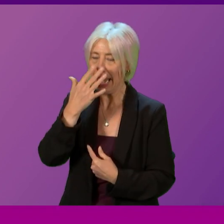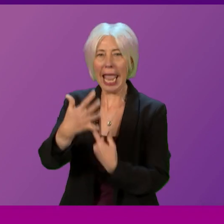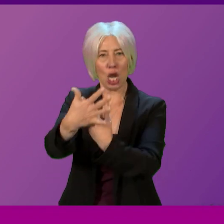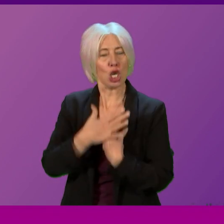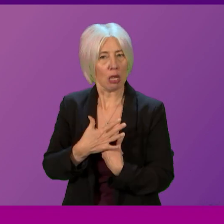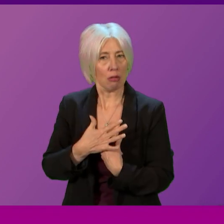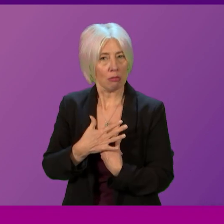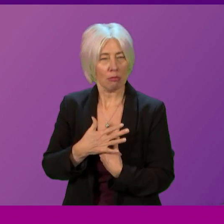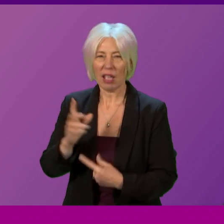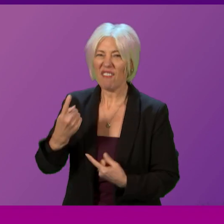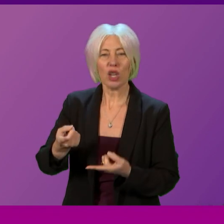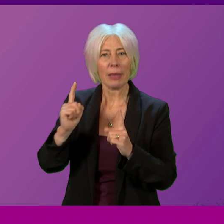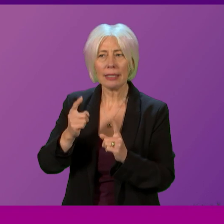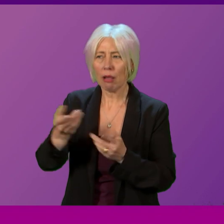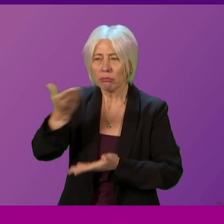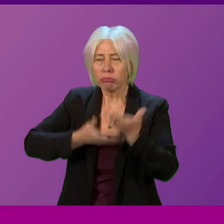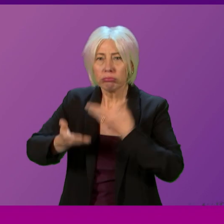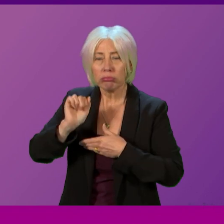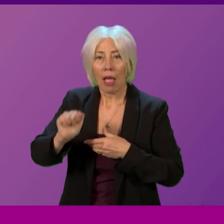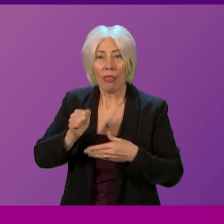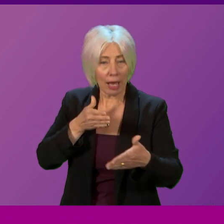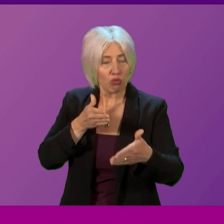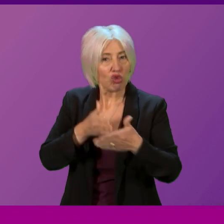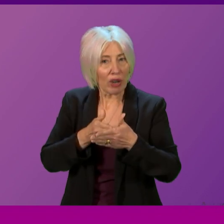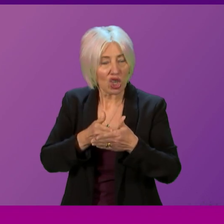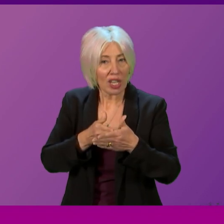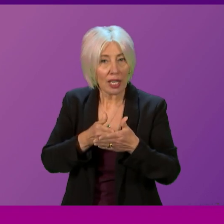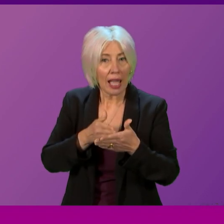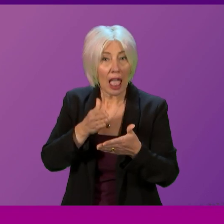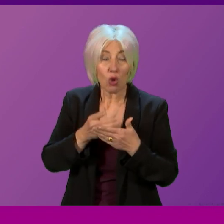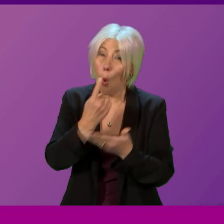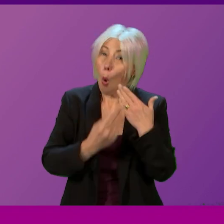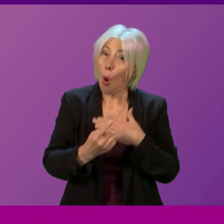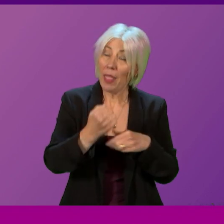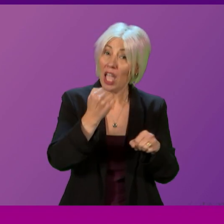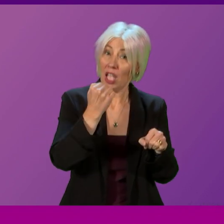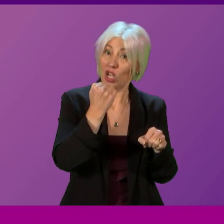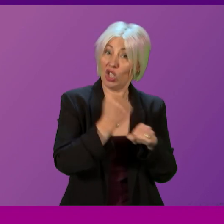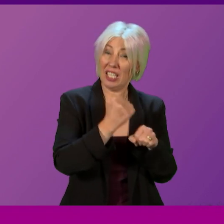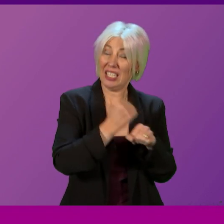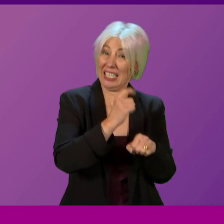Can the First Minister advise whether that restriction is just in NHS Greater Glasgow and Clyde, or does it apply Scotland-wide?